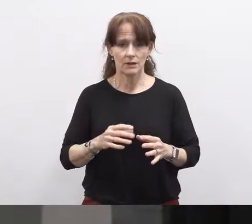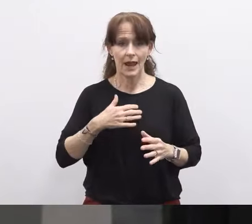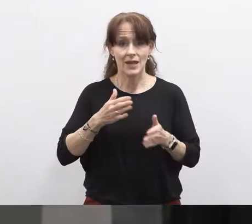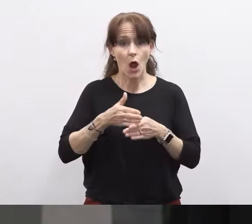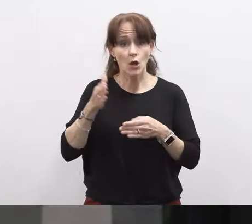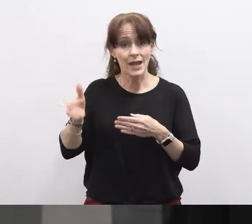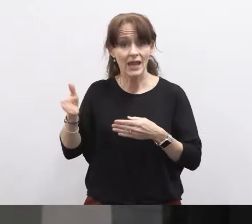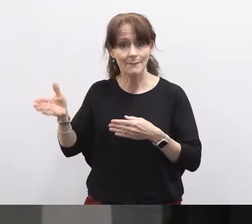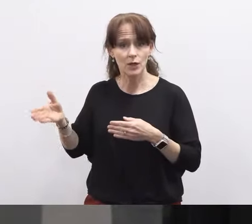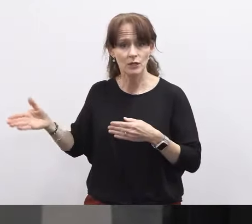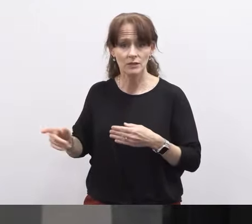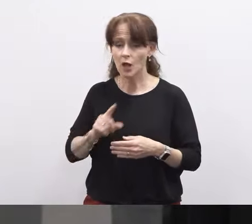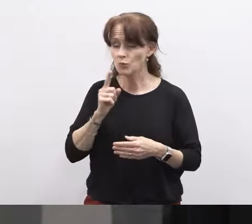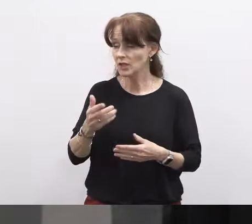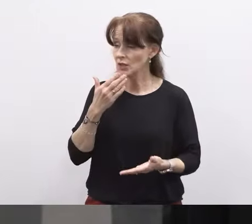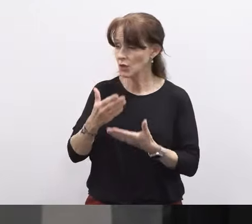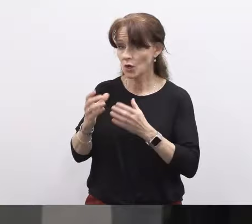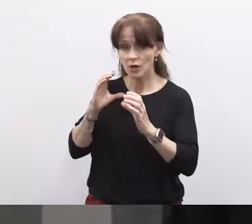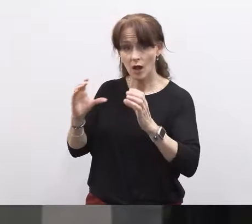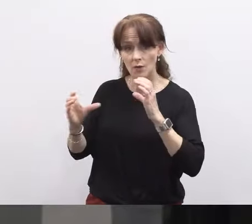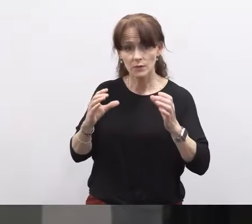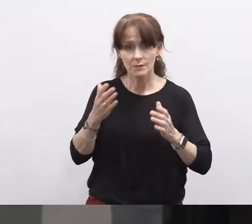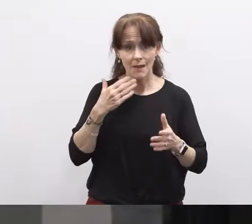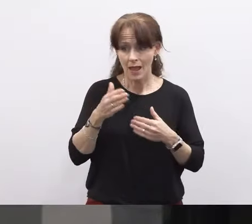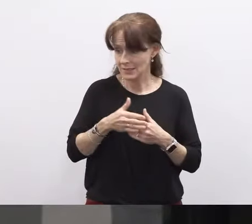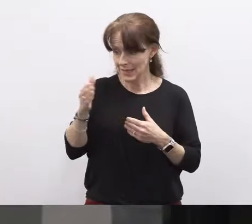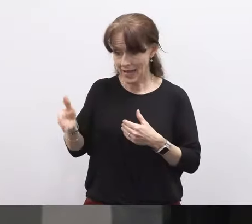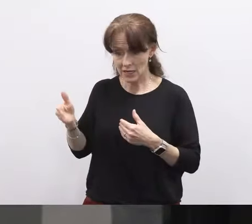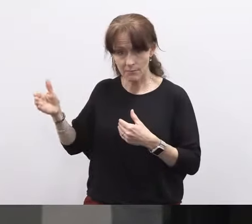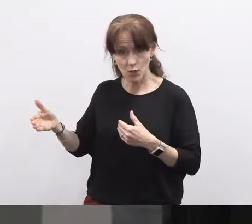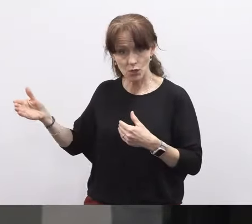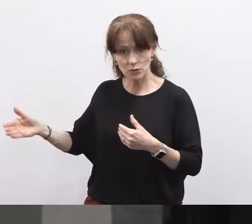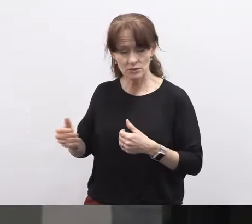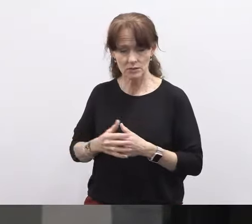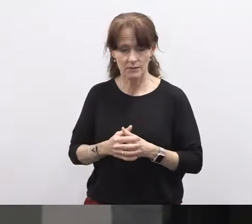I had really good conversations with my neighbors, and this is what they told me.